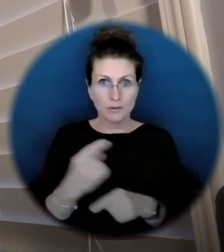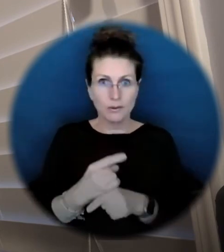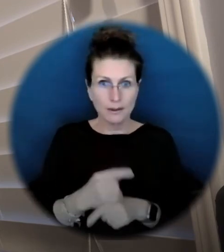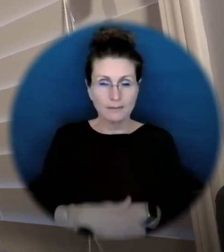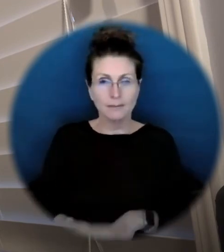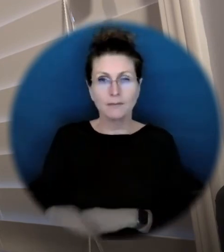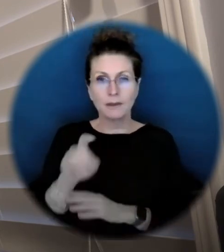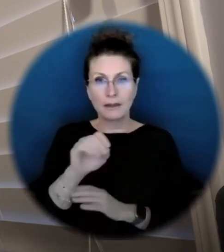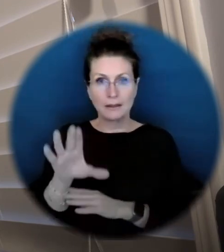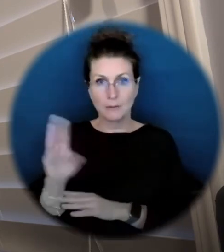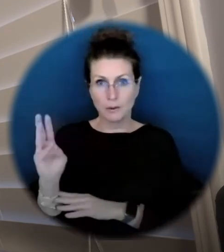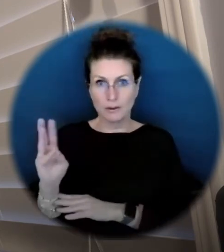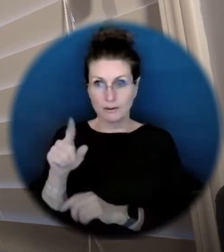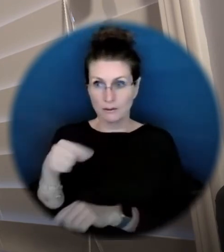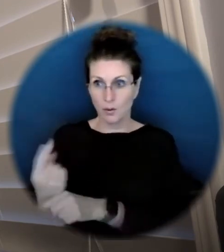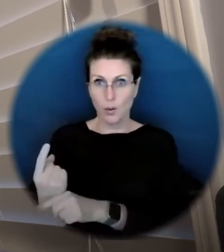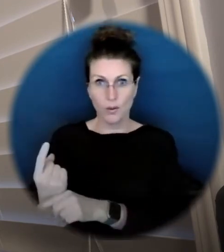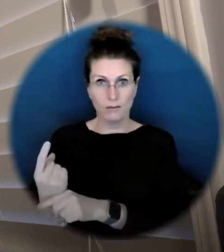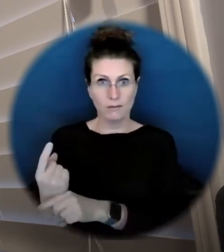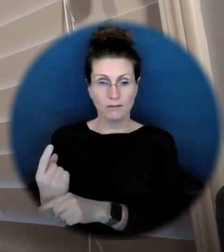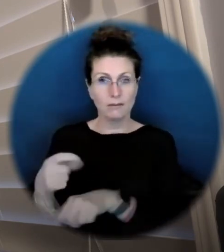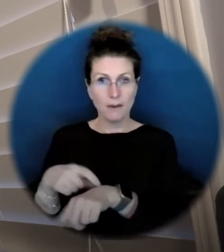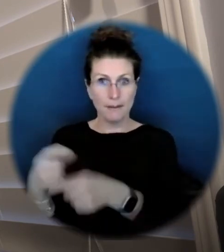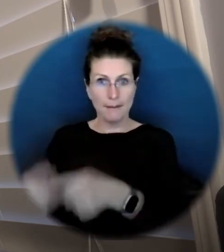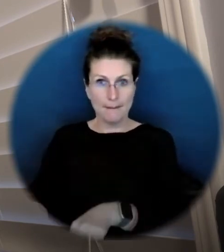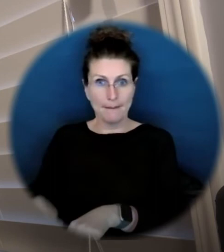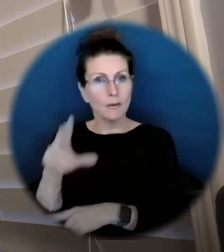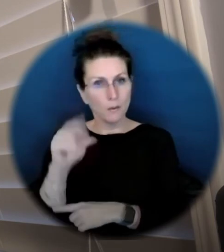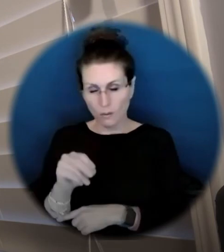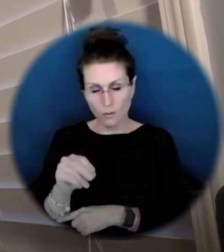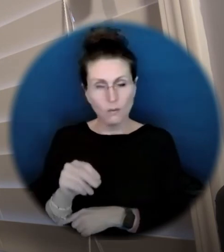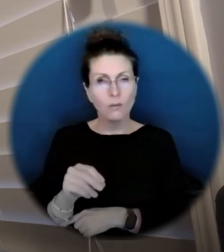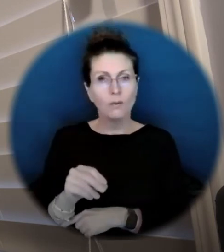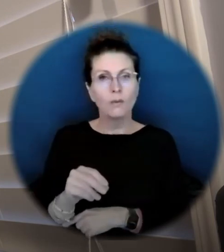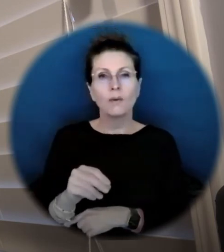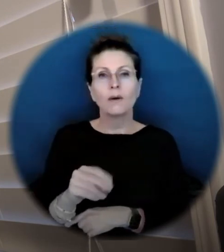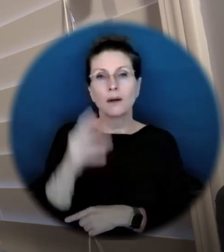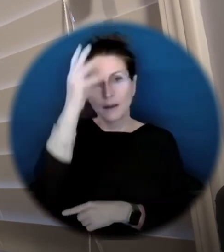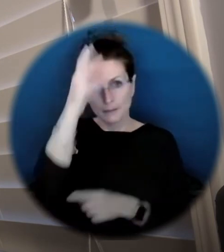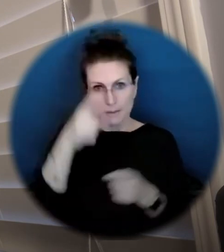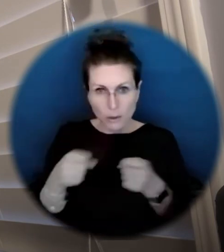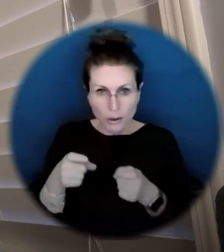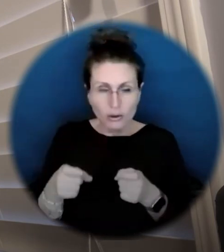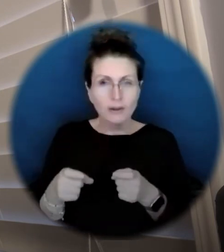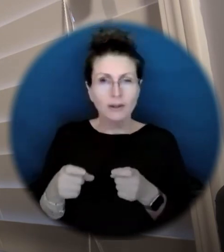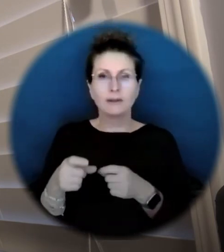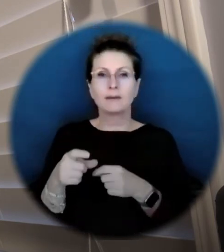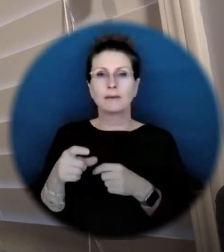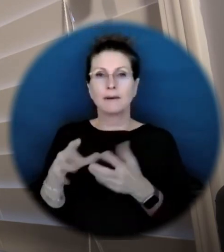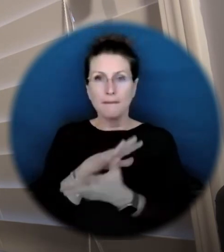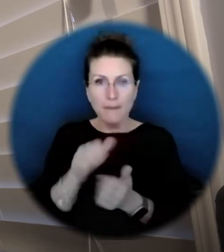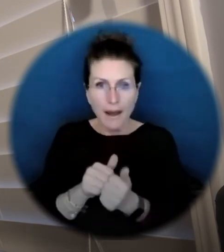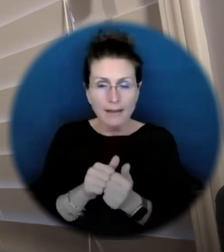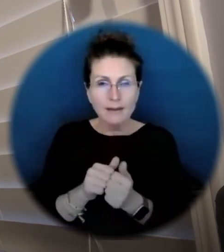December 6th was not an isolated act, misogyny and gender-based violence and discrimination continue to affect women, girls,